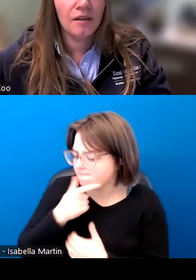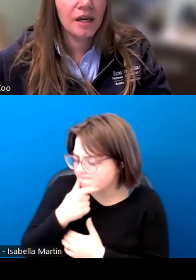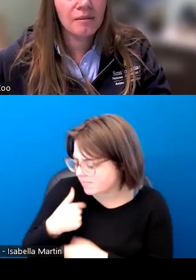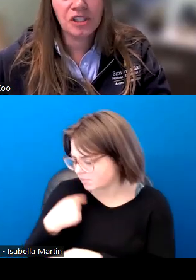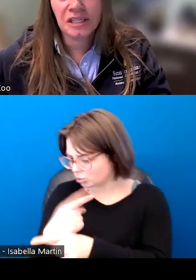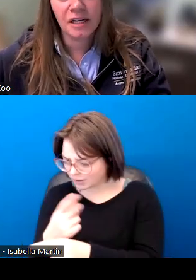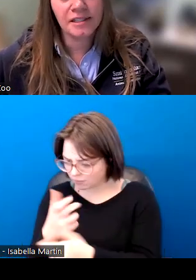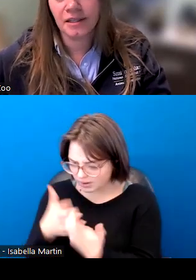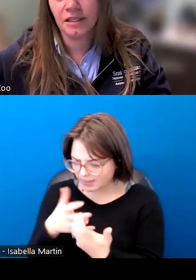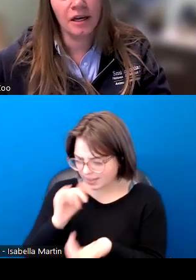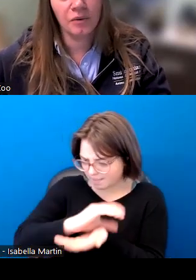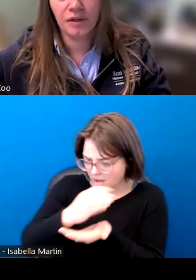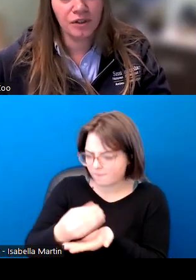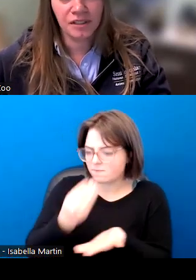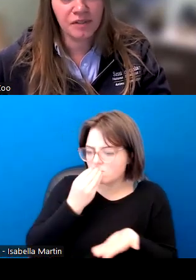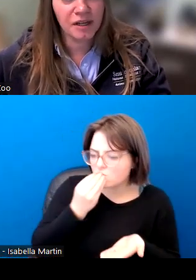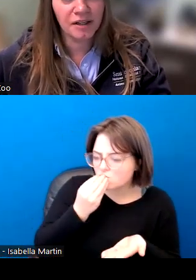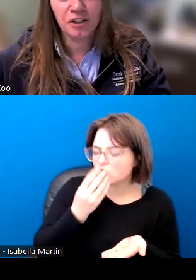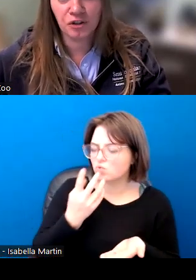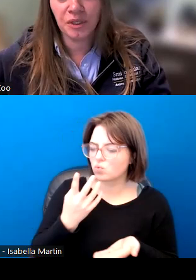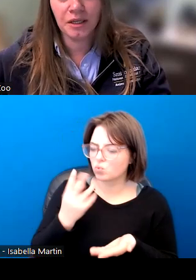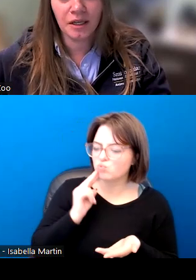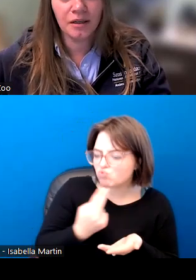and that animal just decides it doesn't like whatever it is I've decided it should be eating